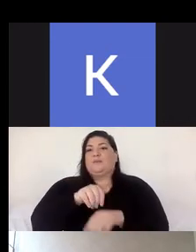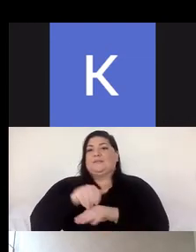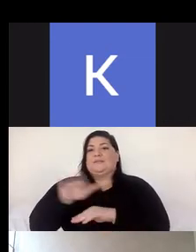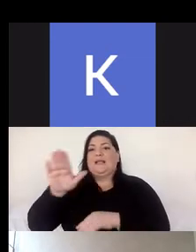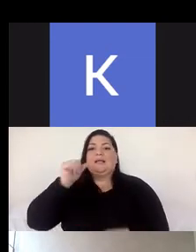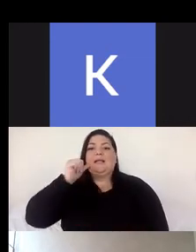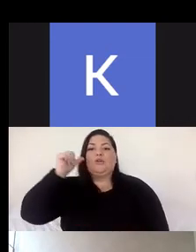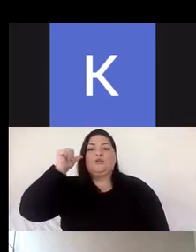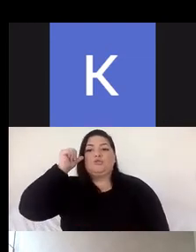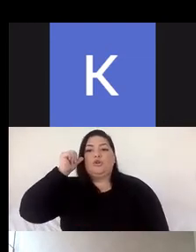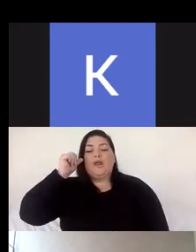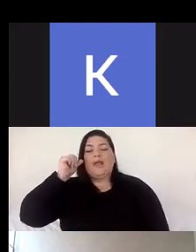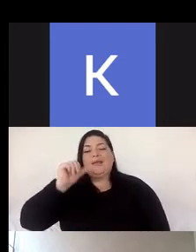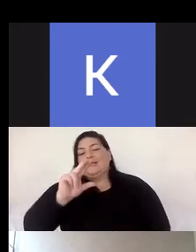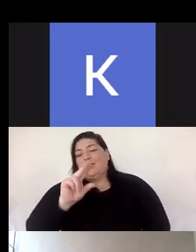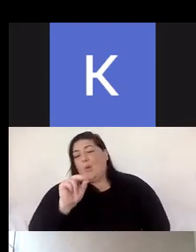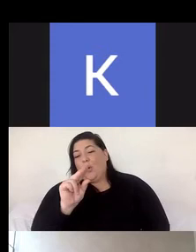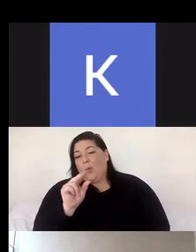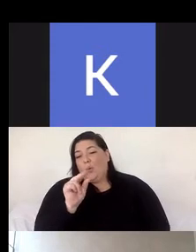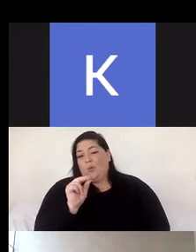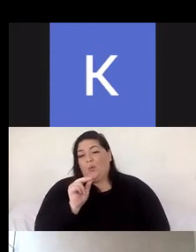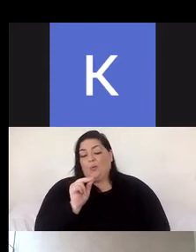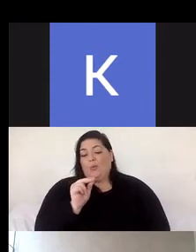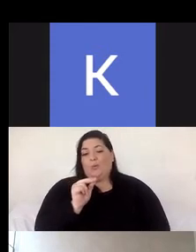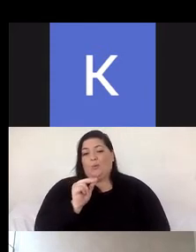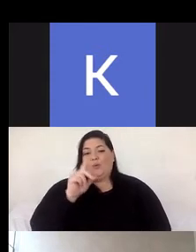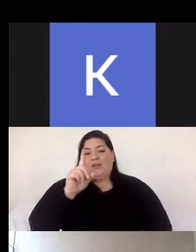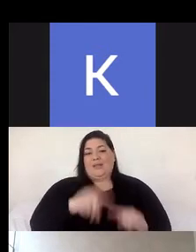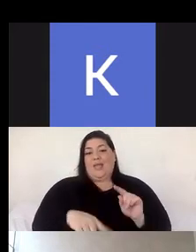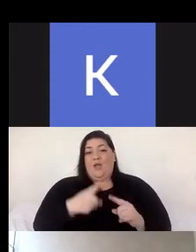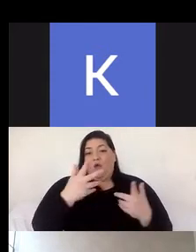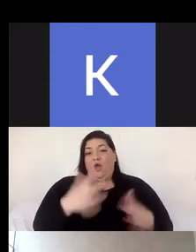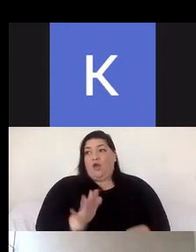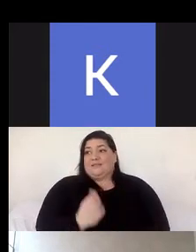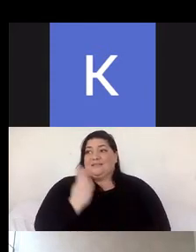The short answer is no, you can't resubmit once you've already submitted.